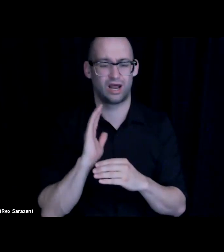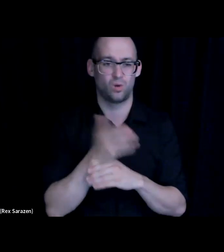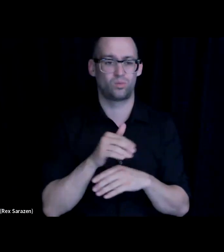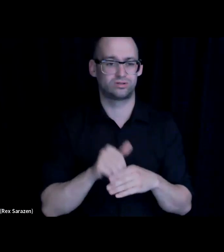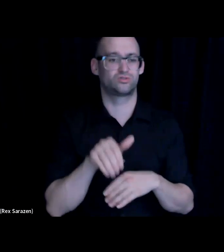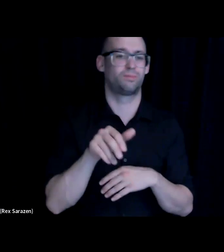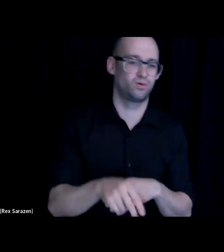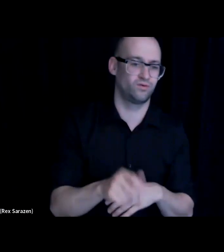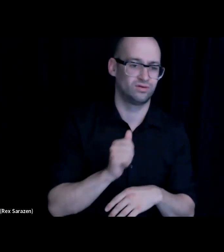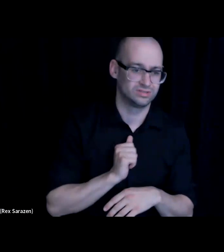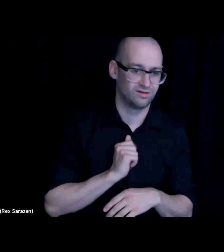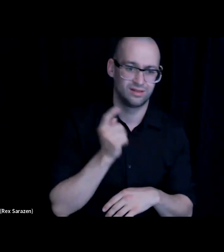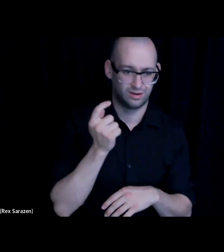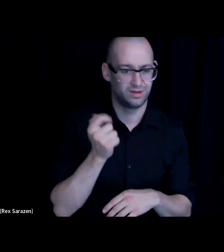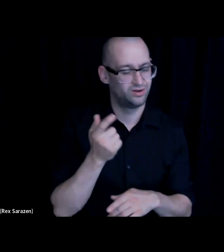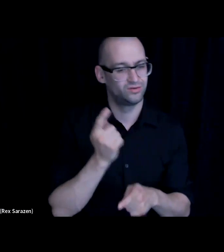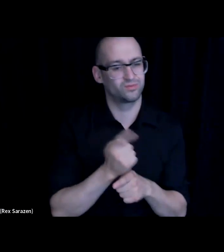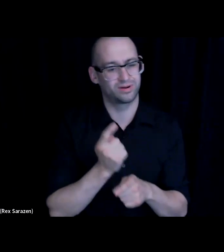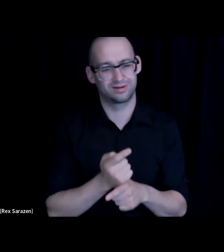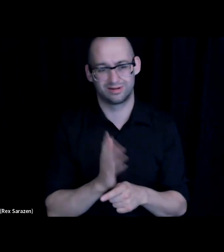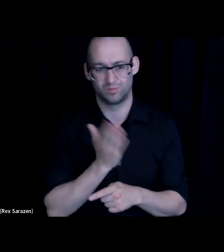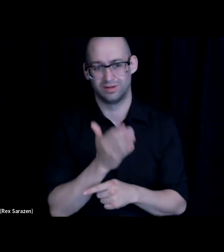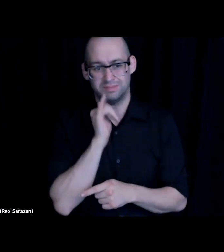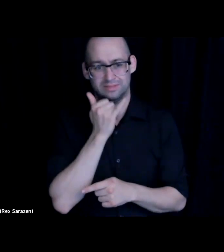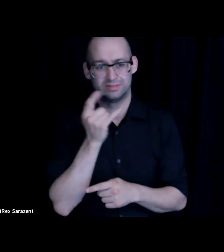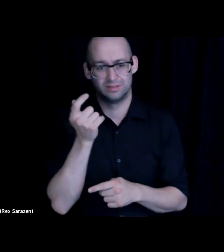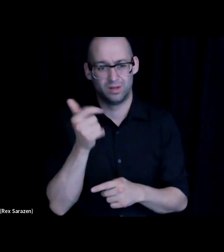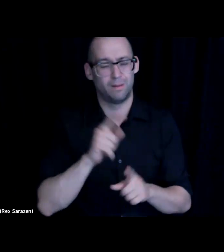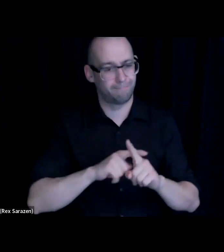little bit, trying to get it right, but we want to make sure that you have that connectivity,